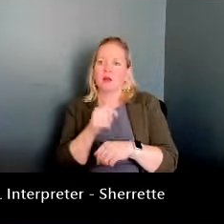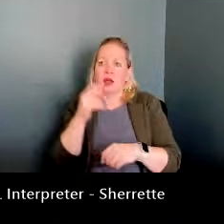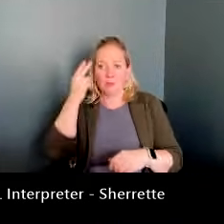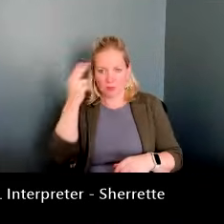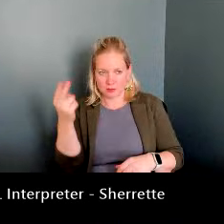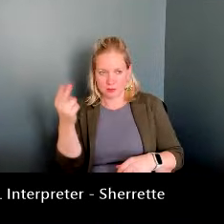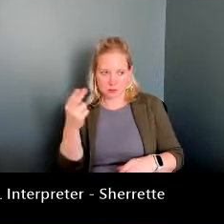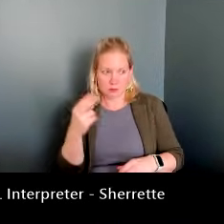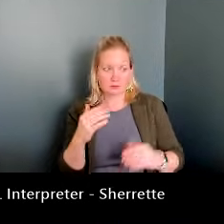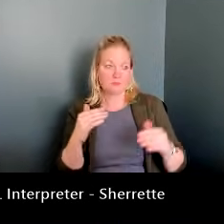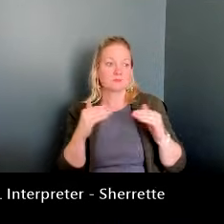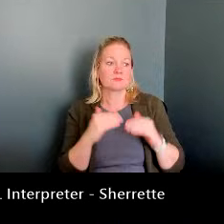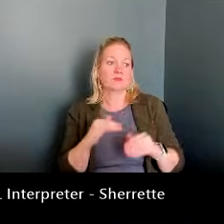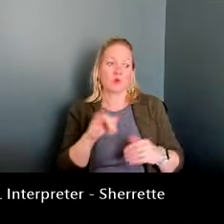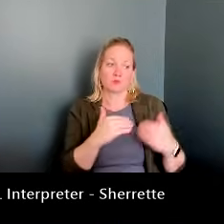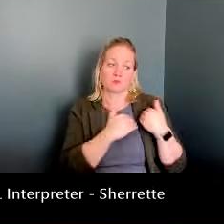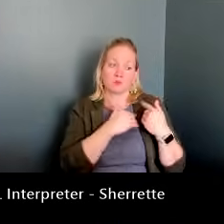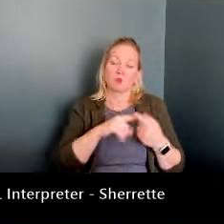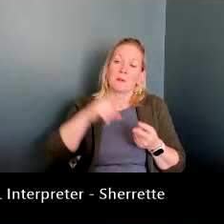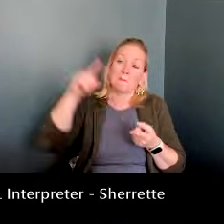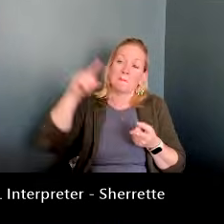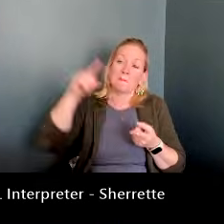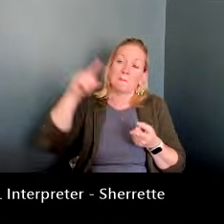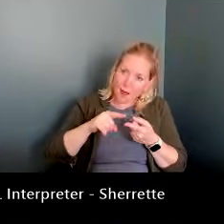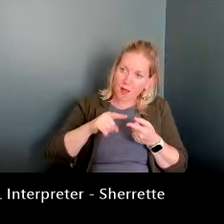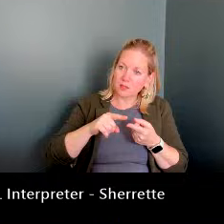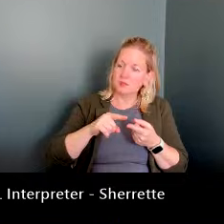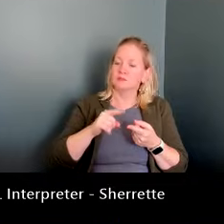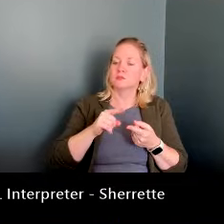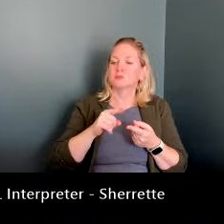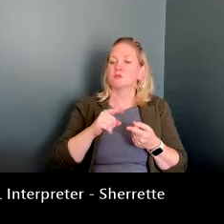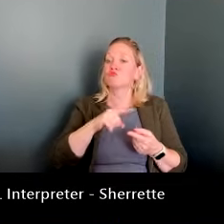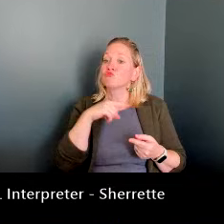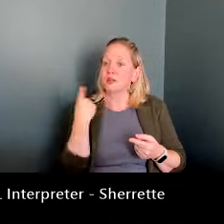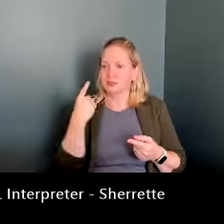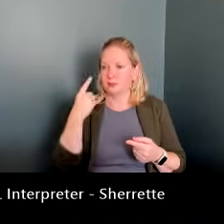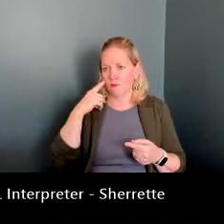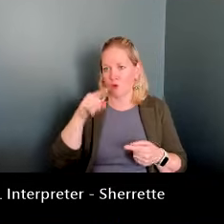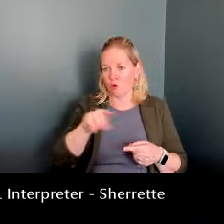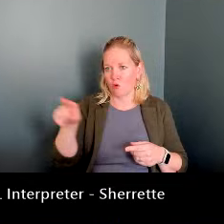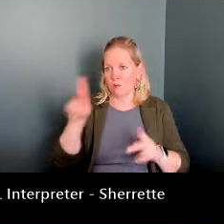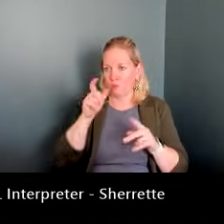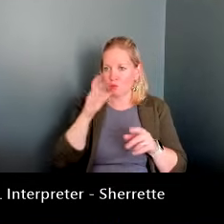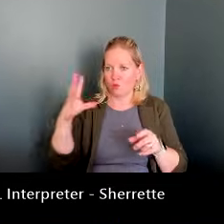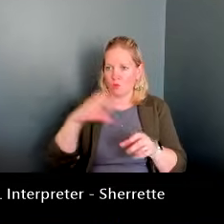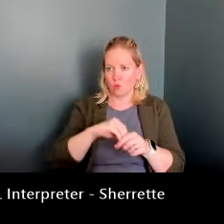the risks to those who participate in the research as much as is possible.